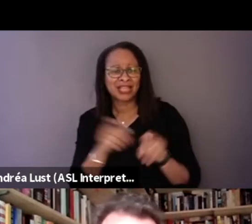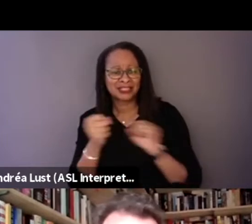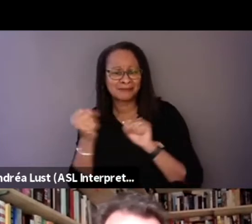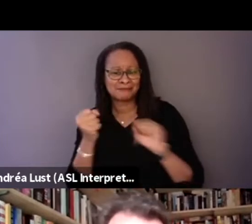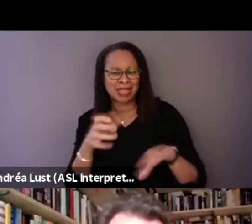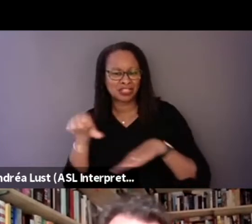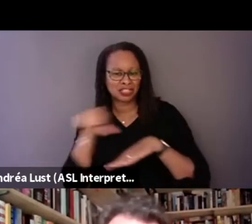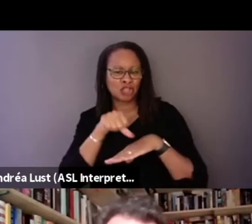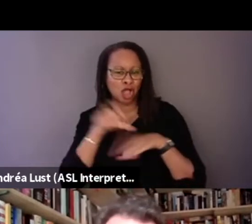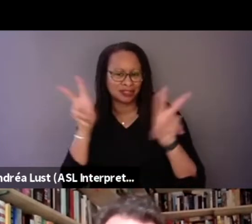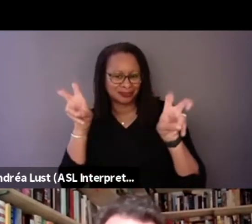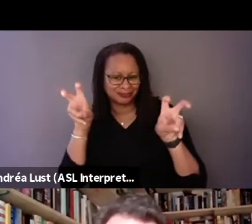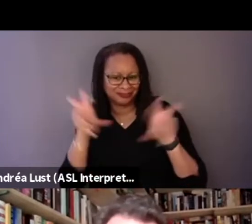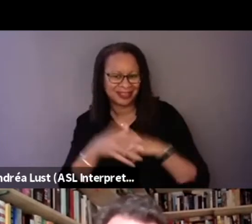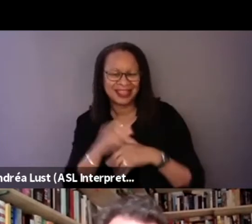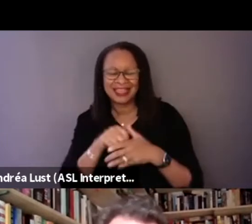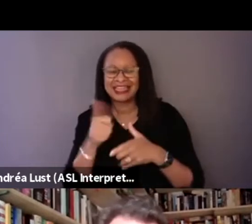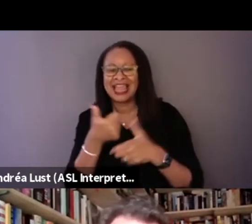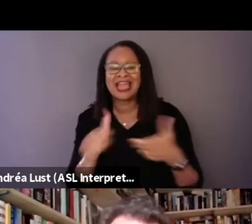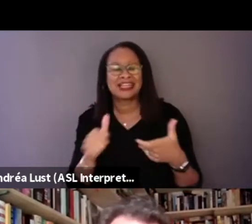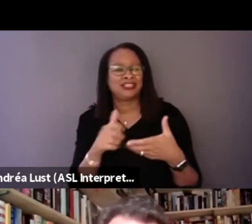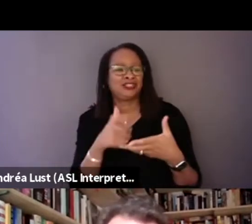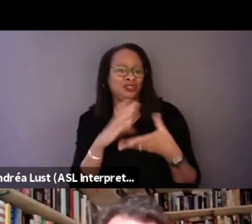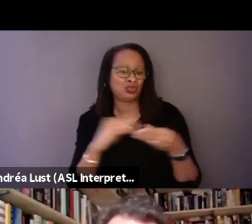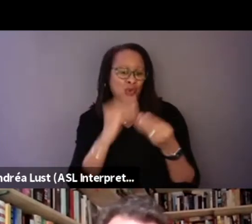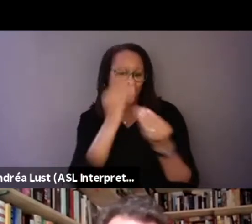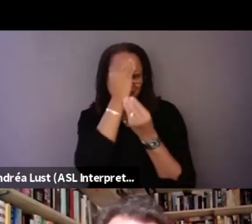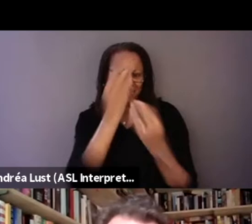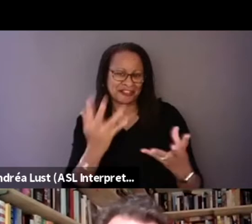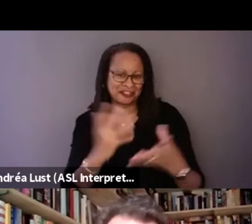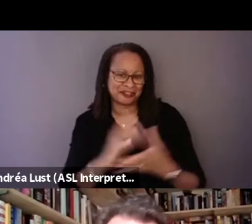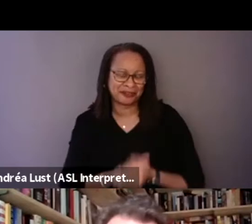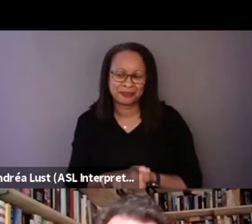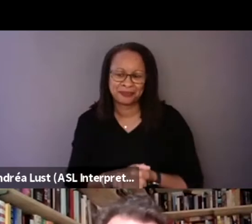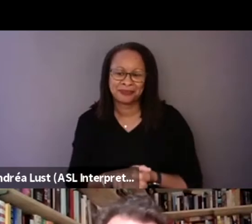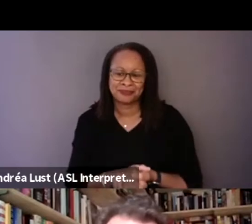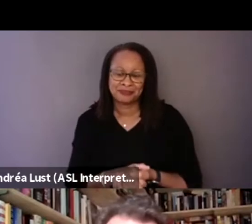in any storytelling is an honest and urgent need to tell